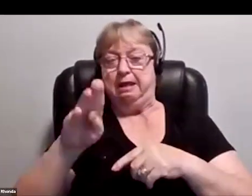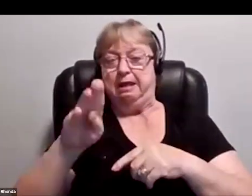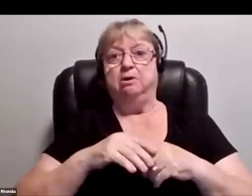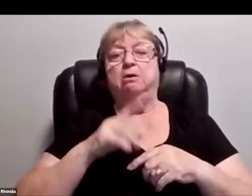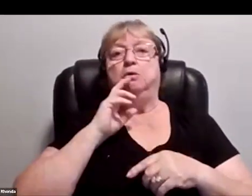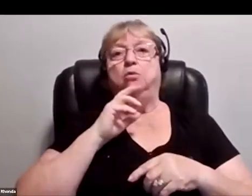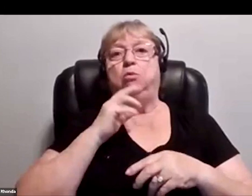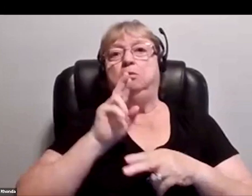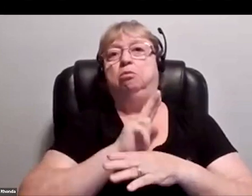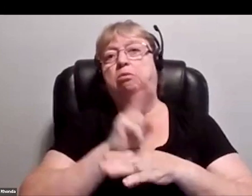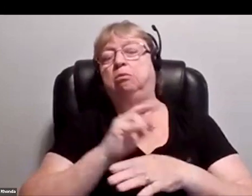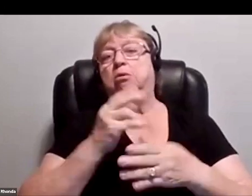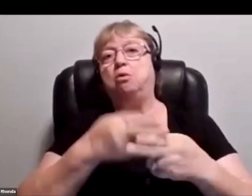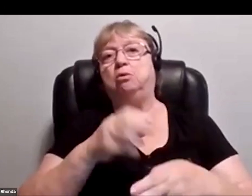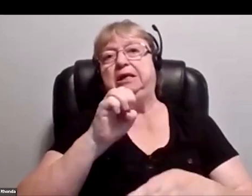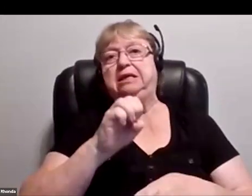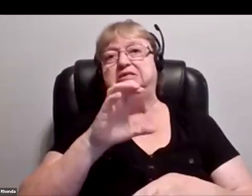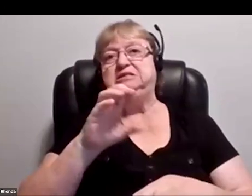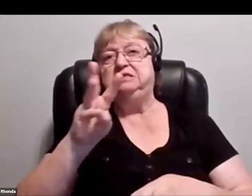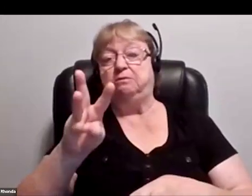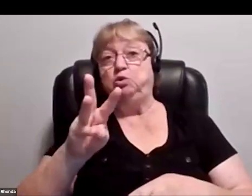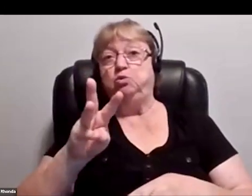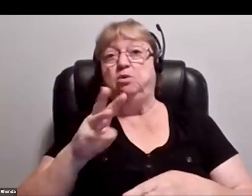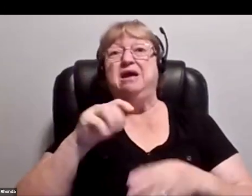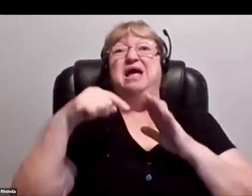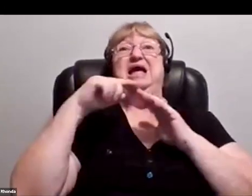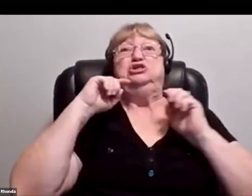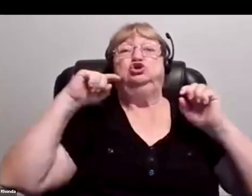and that includes face masks, goggles, hats, balaclavas,